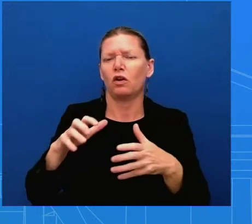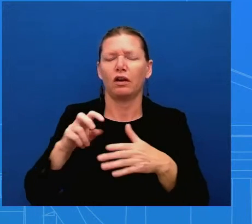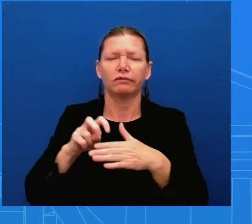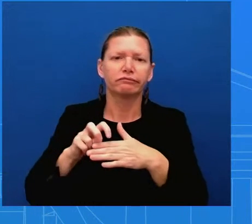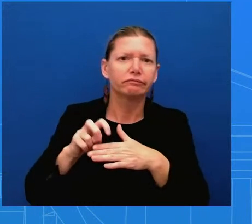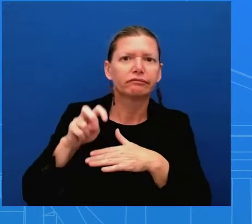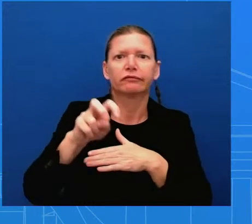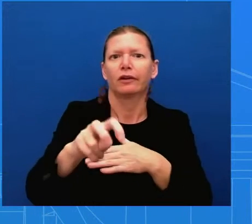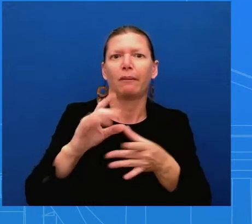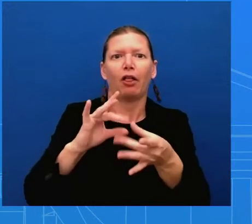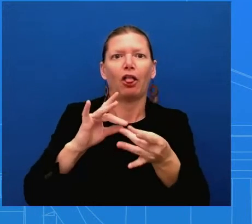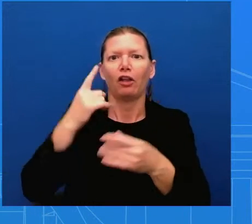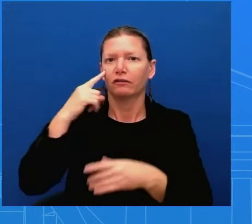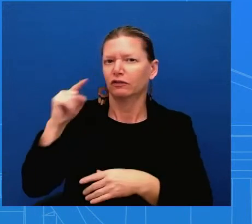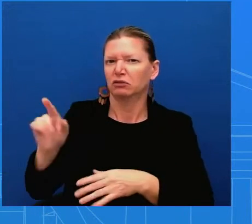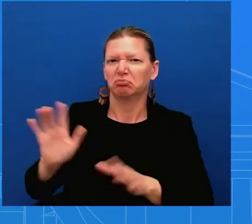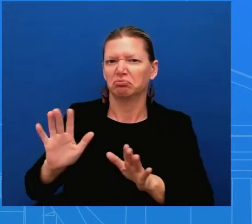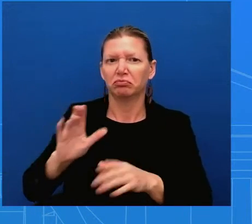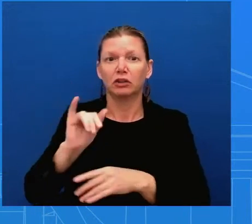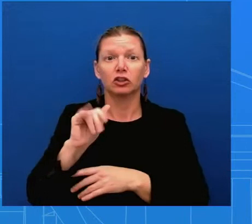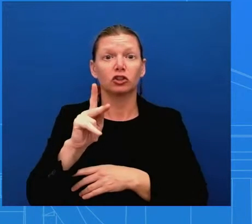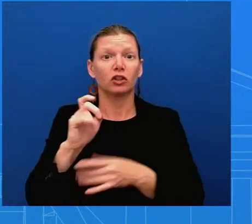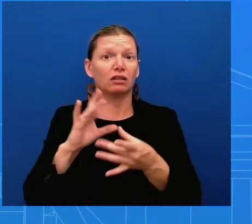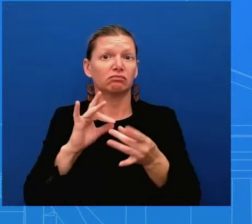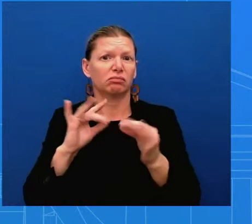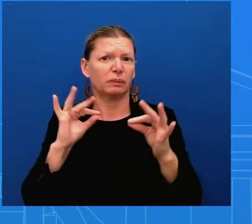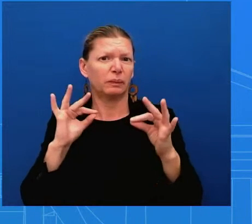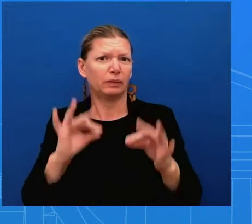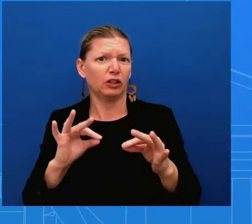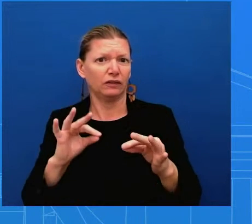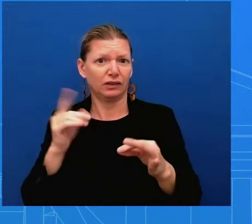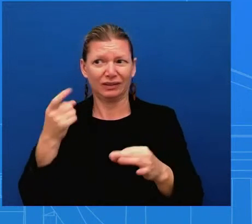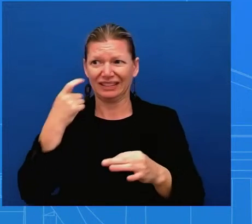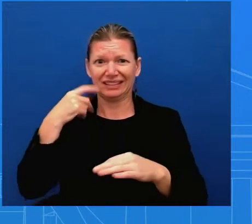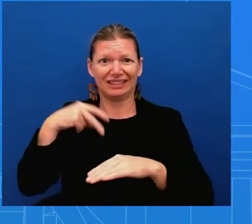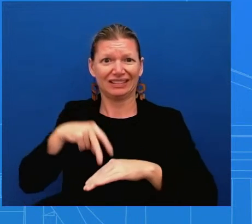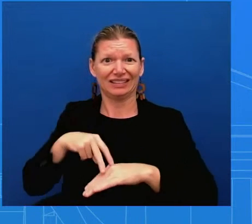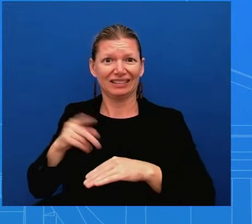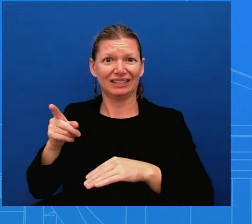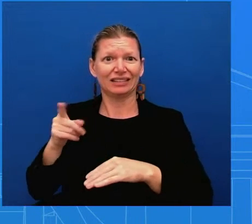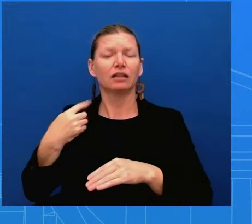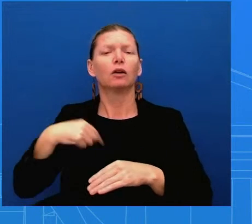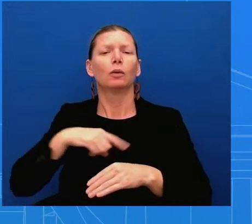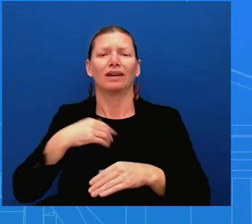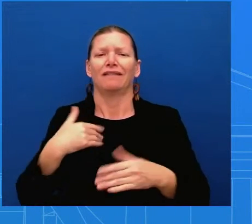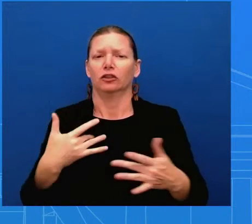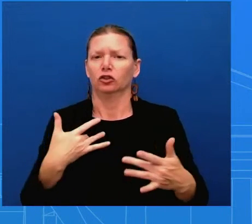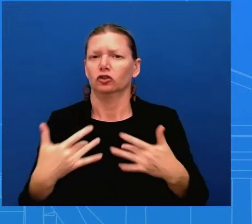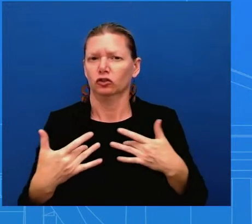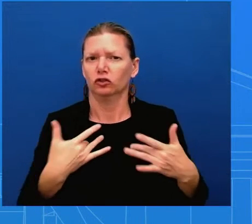We have always had concerns on China's unfair trade policies. We've been very clear about that.